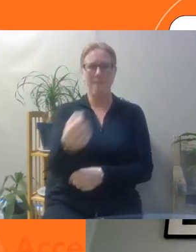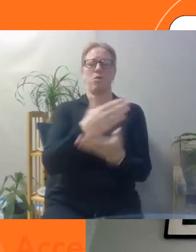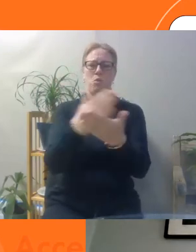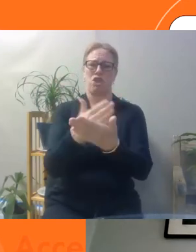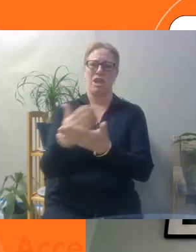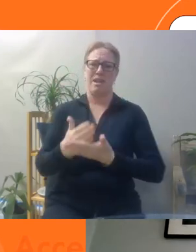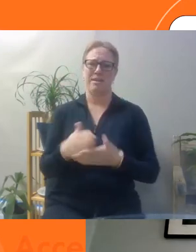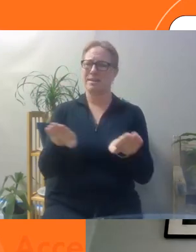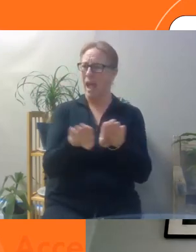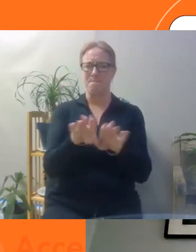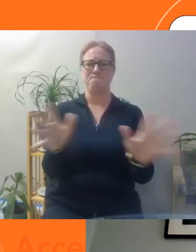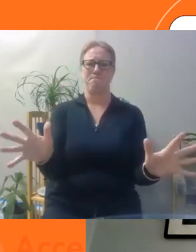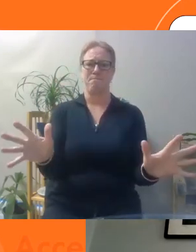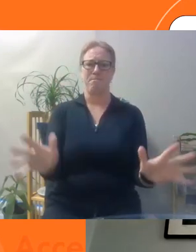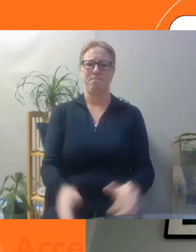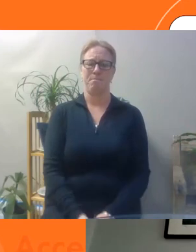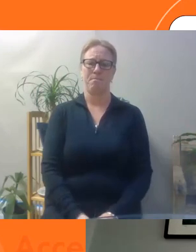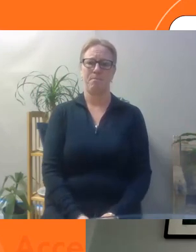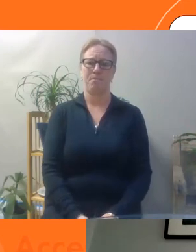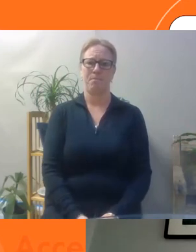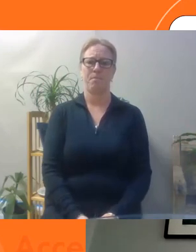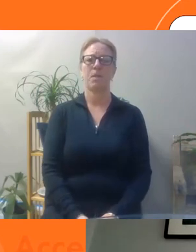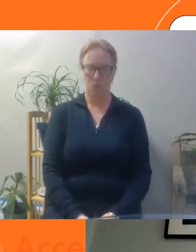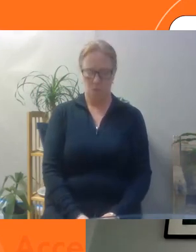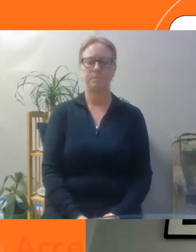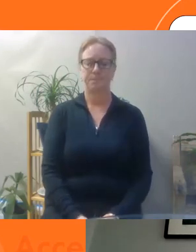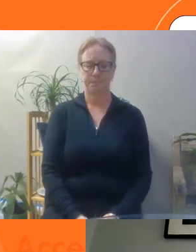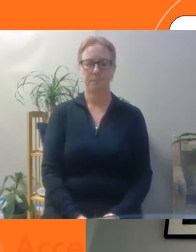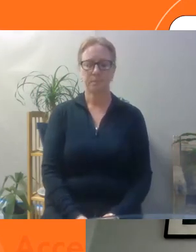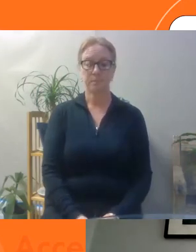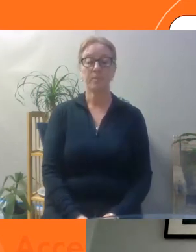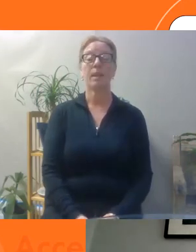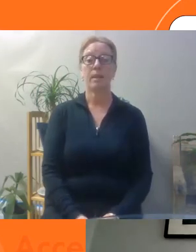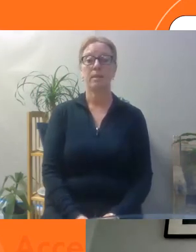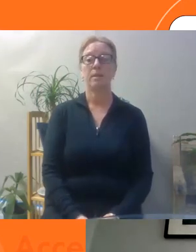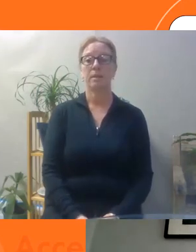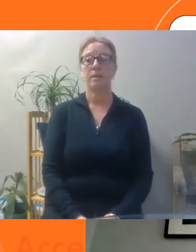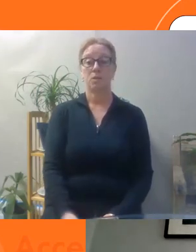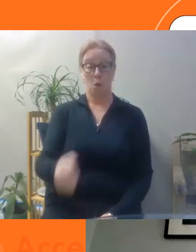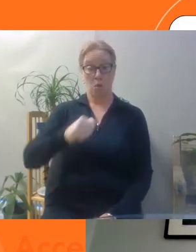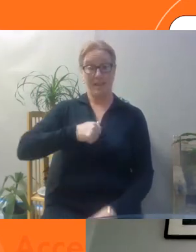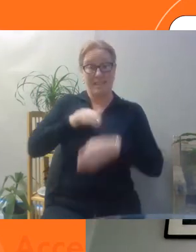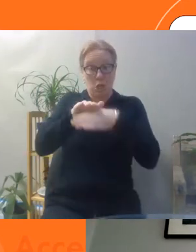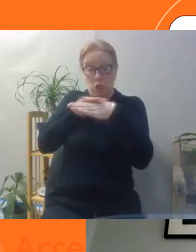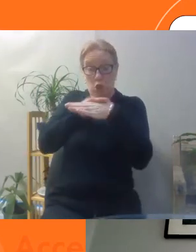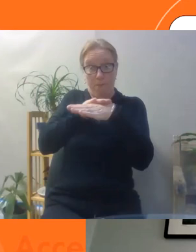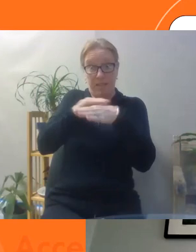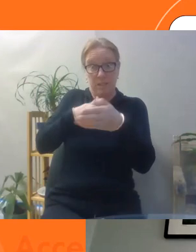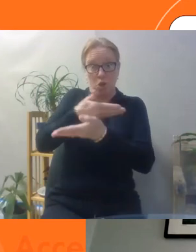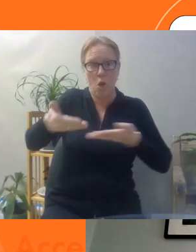as well. So let's move beyond the surface conversation and create